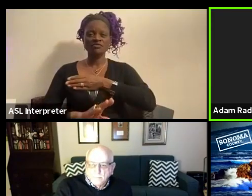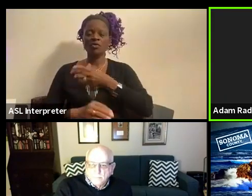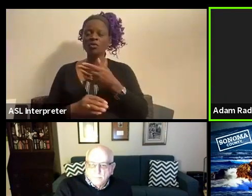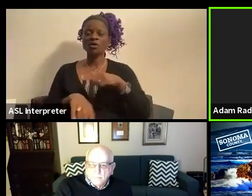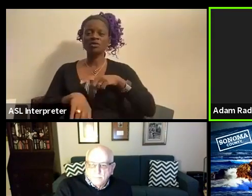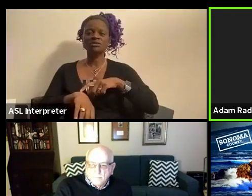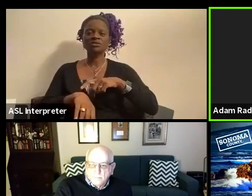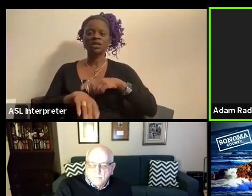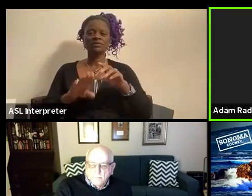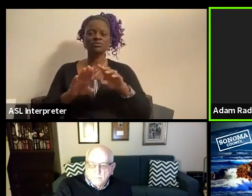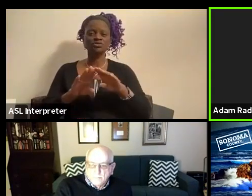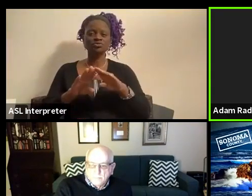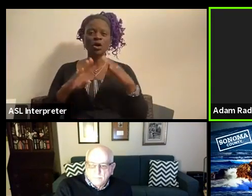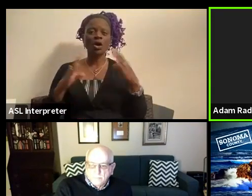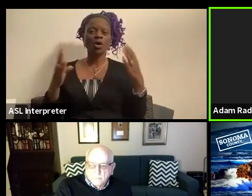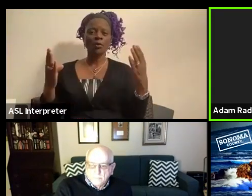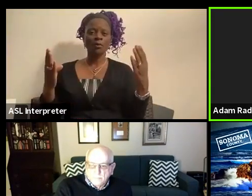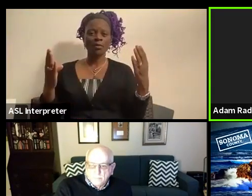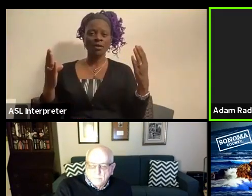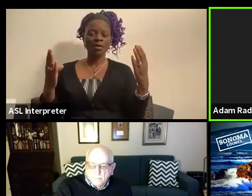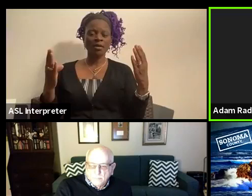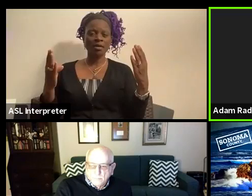But they can't formally reopen their